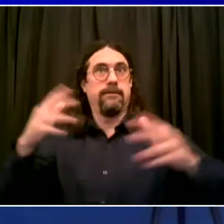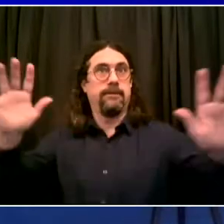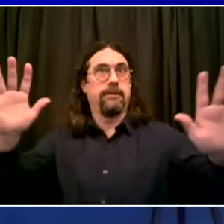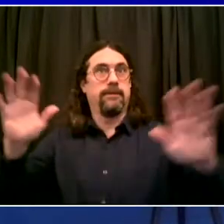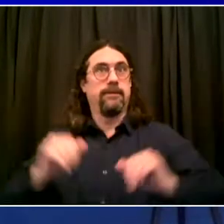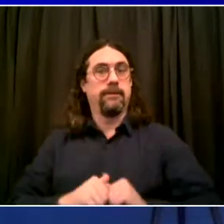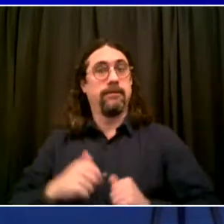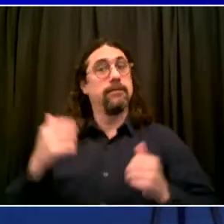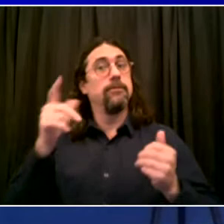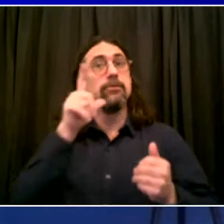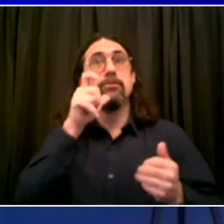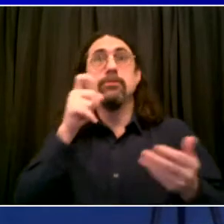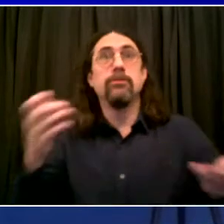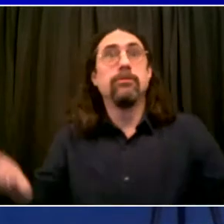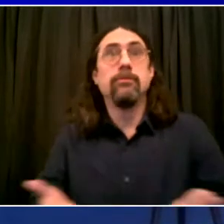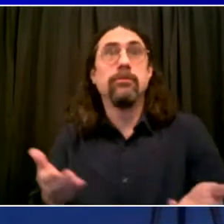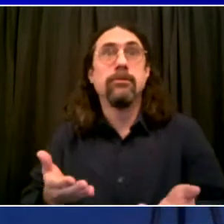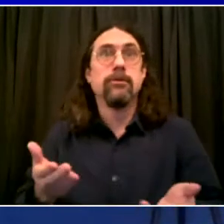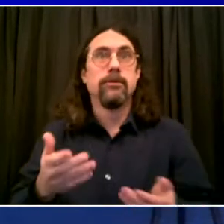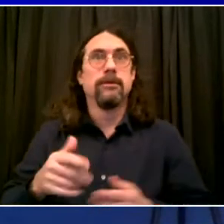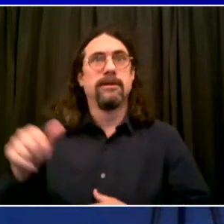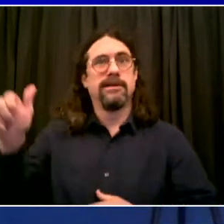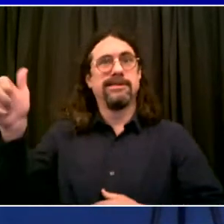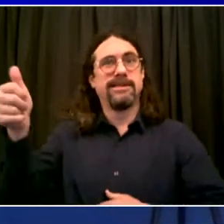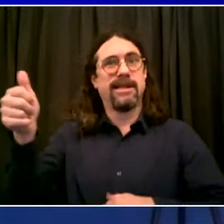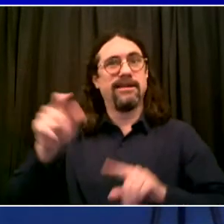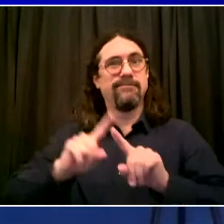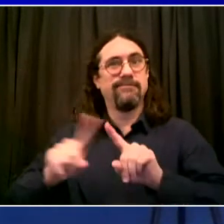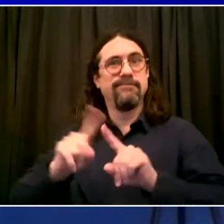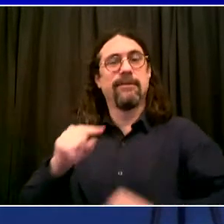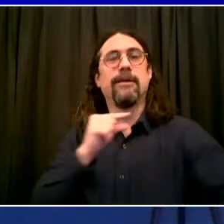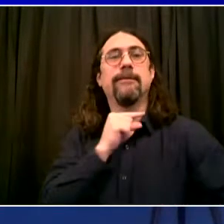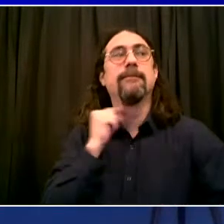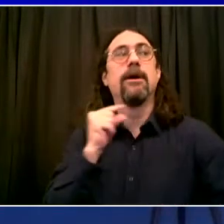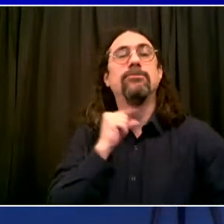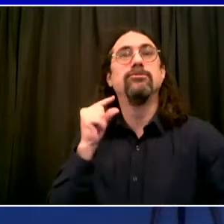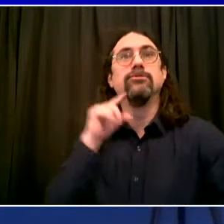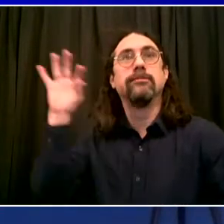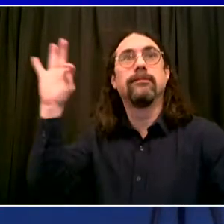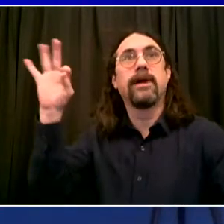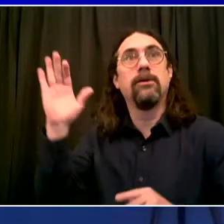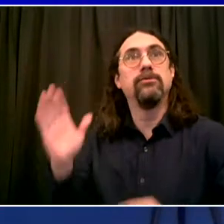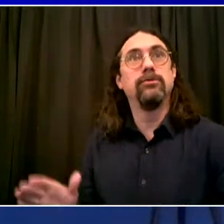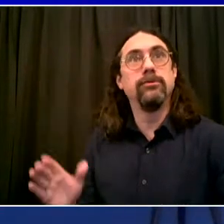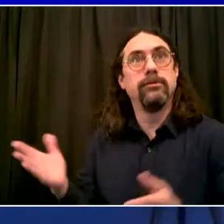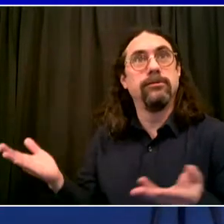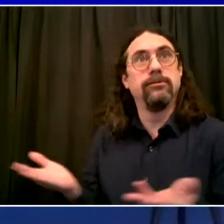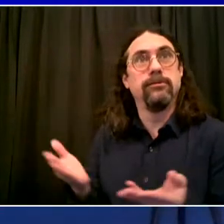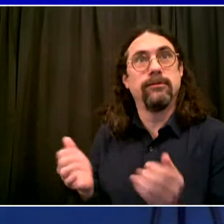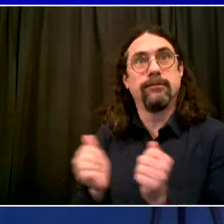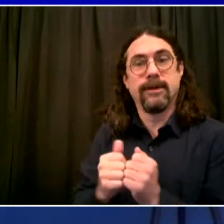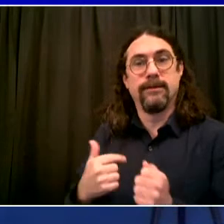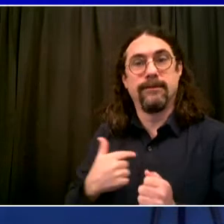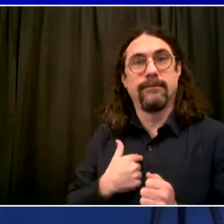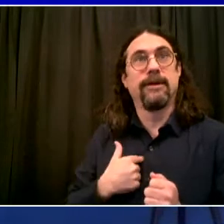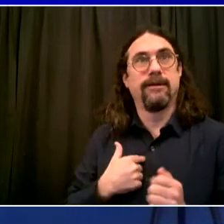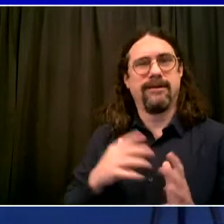HARLEM HOSPITAL, I HAVE JUST BEEN VACCINATED. I HAVE AROUND 10